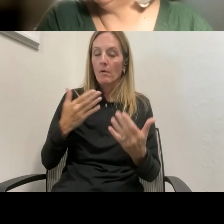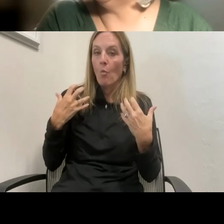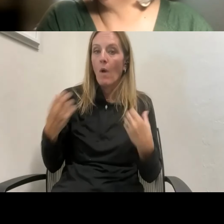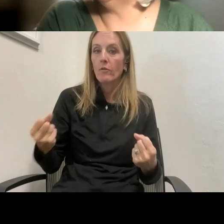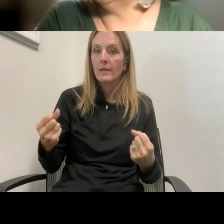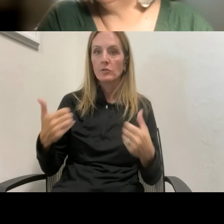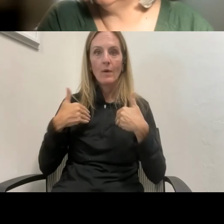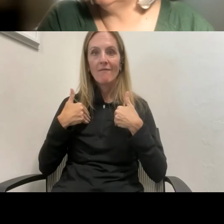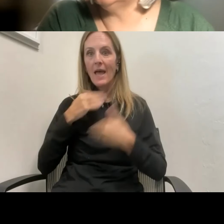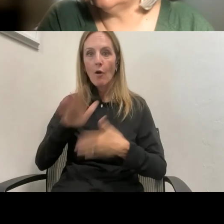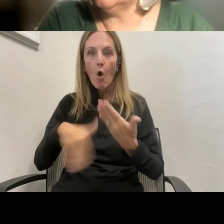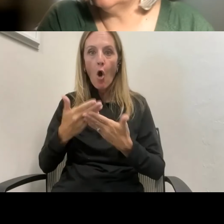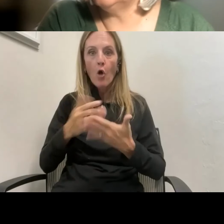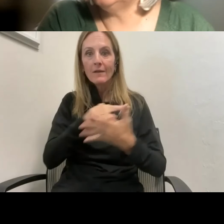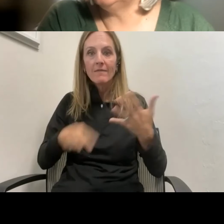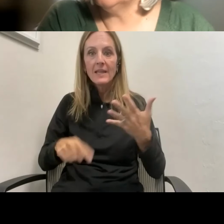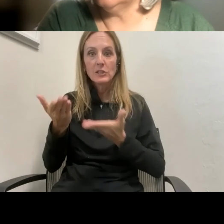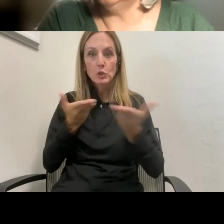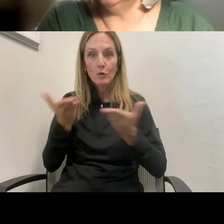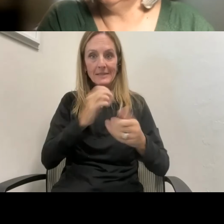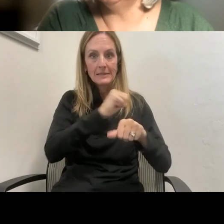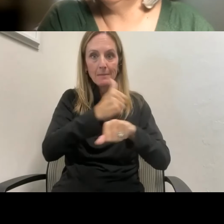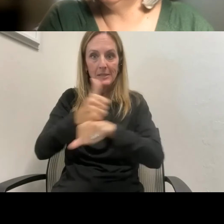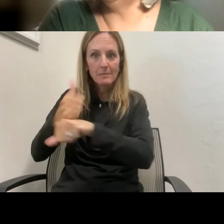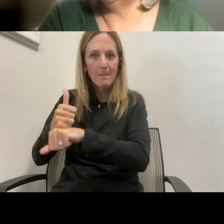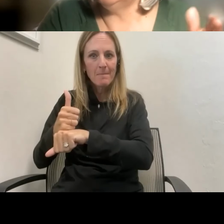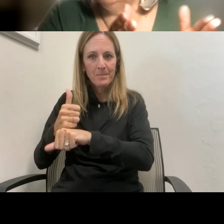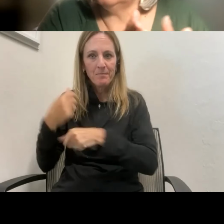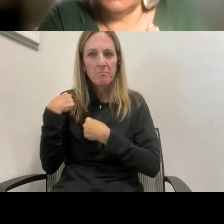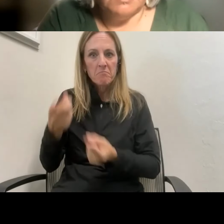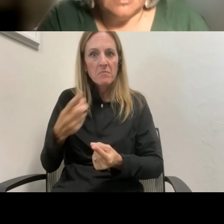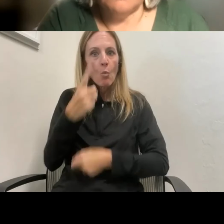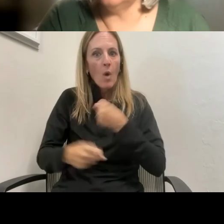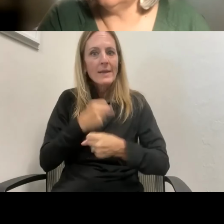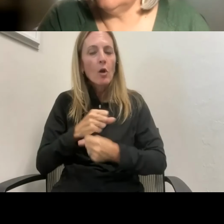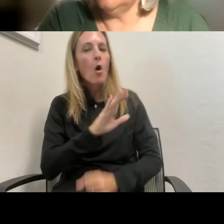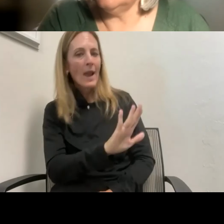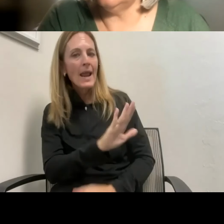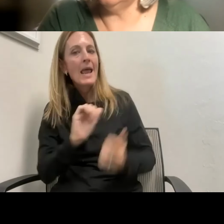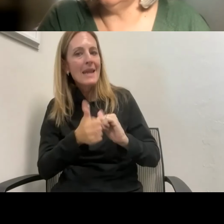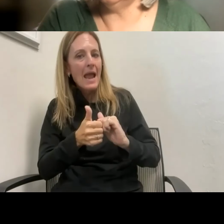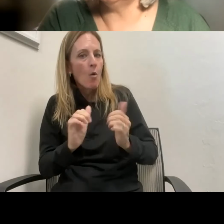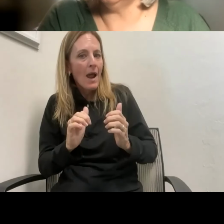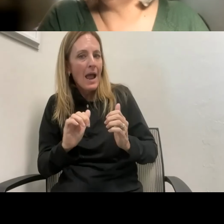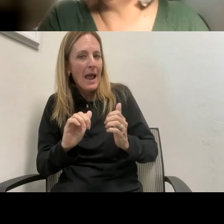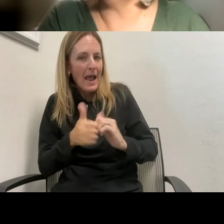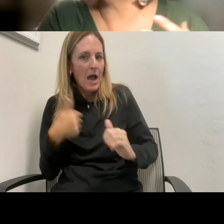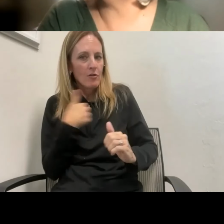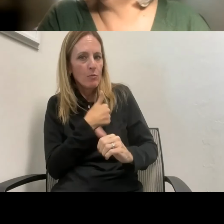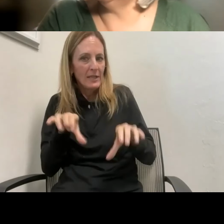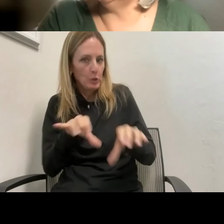how did it go what did you think? Did we meet the mark yeah and so that regular checking in